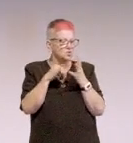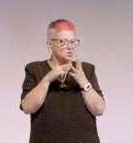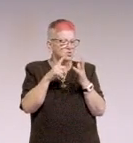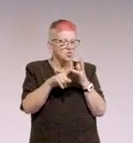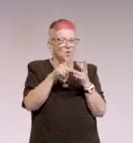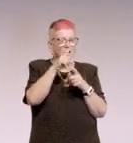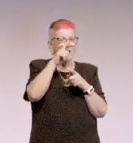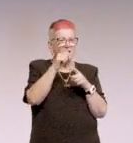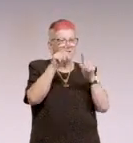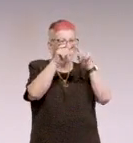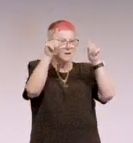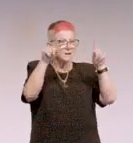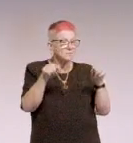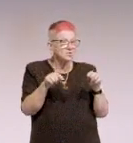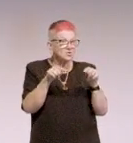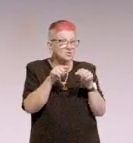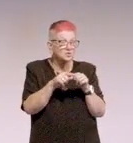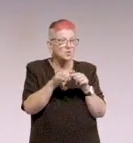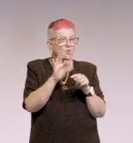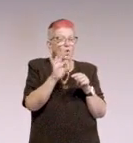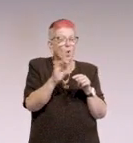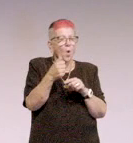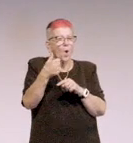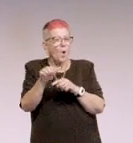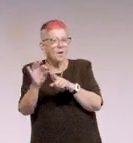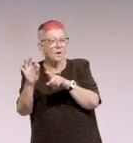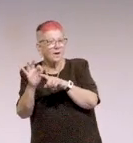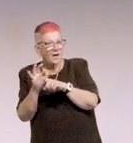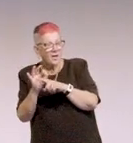As we discussed, do not use just colour or image to describe what